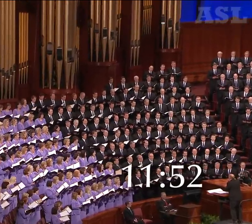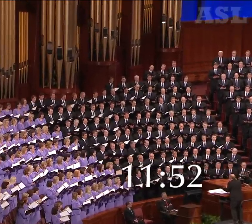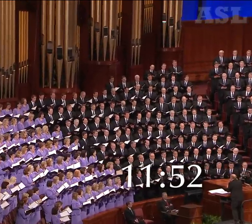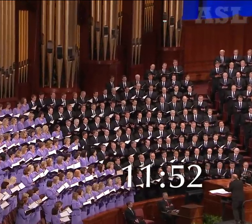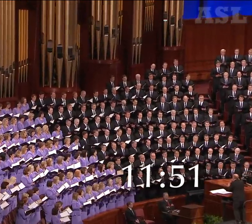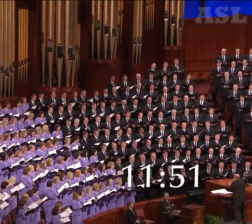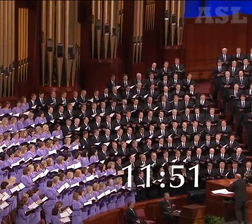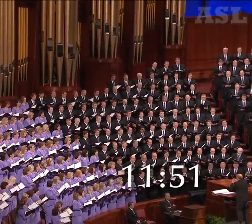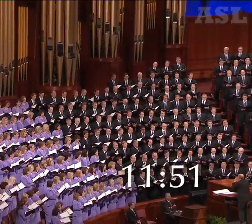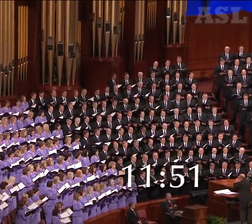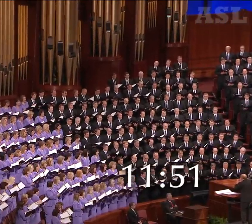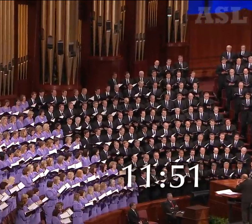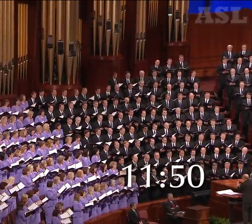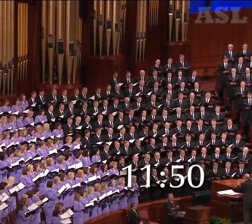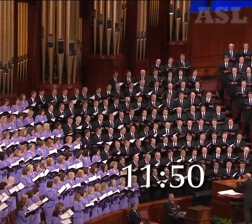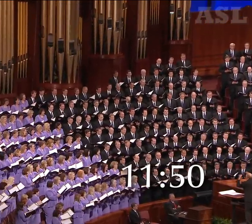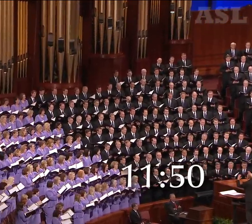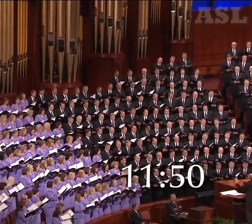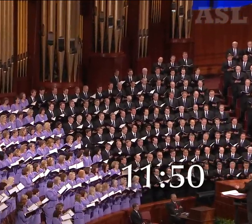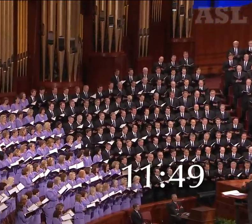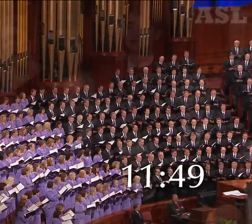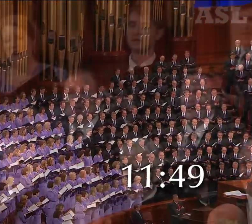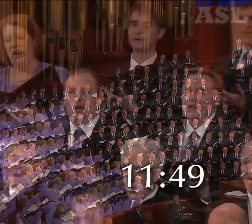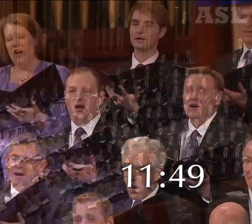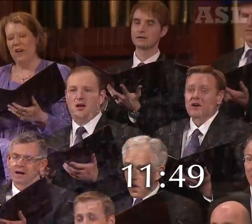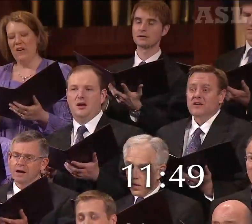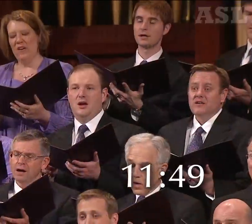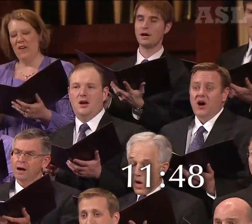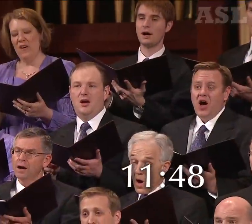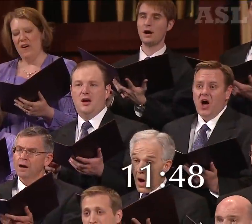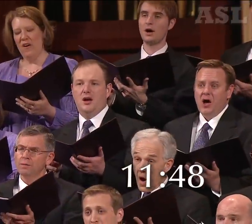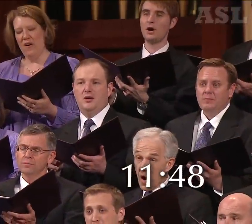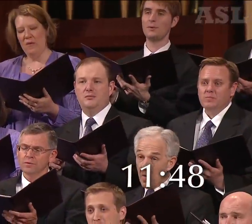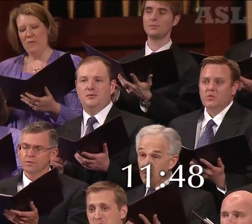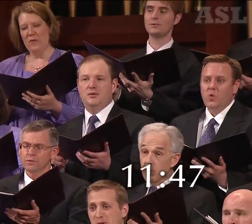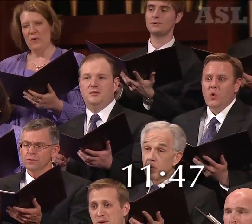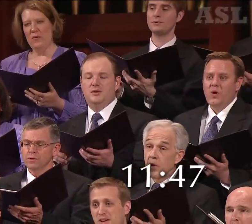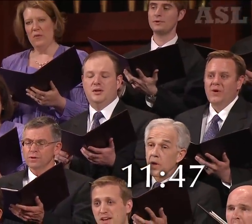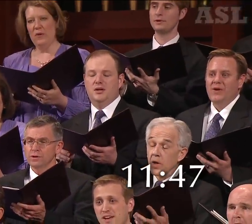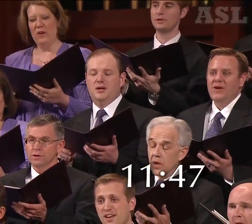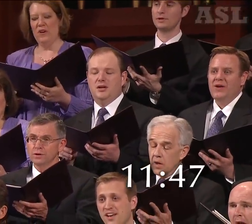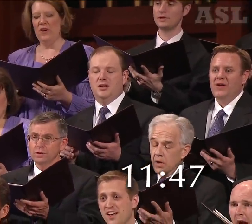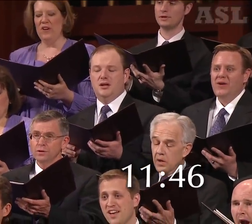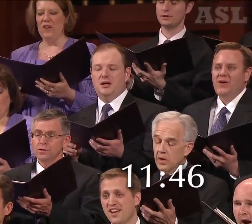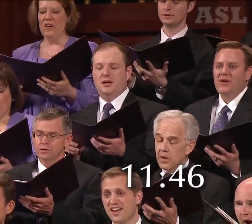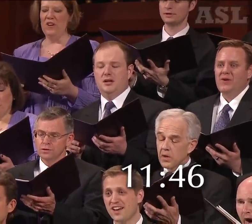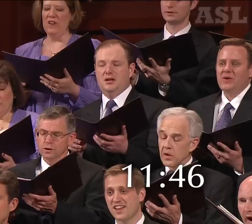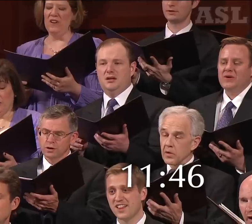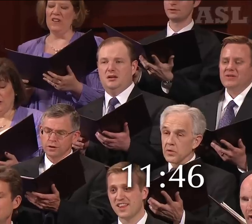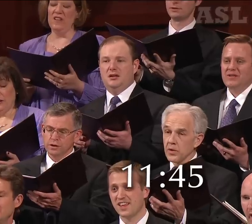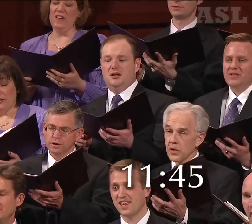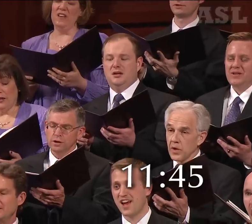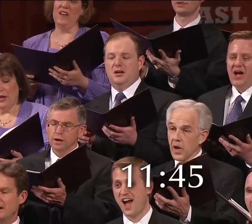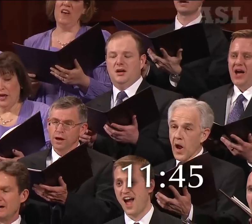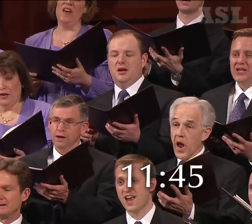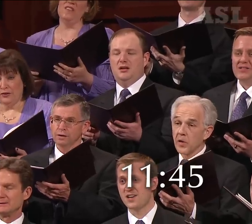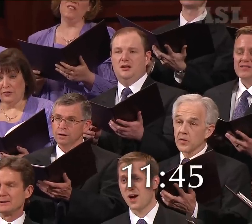THIS IS THE ENGLISH CLOSED CAPTION CHANNEL OF THE CHURCH OF JESUS CHRIST OF LATTER-DAY SAINTS.